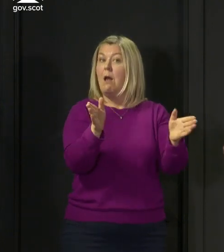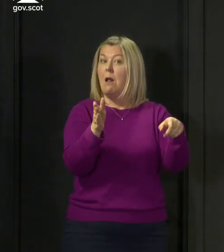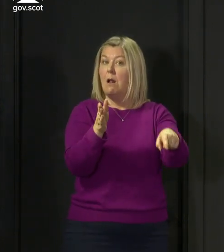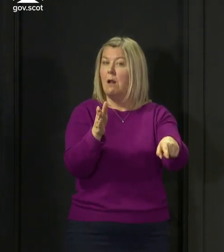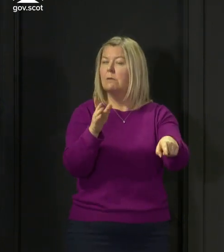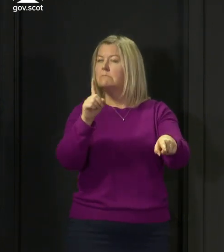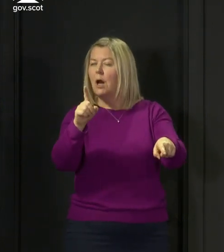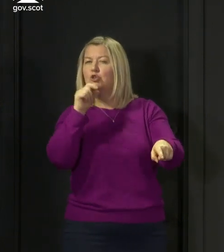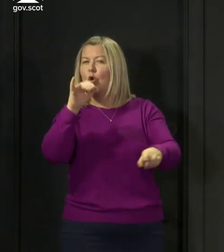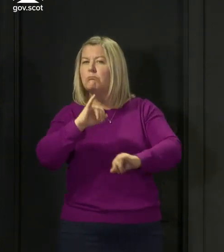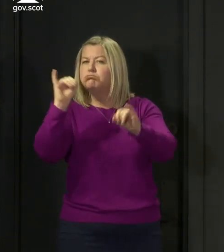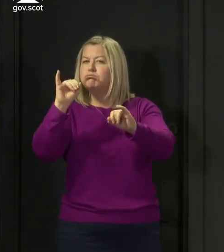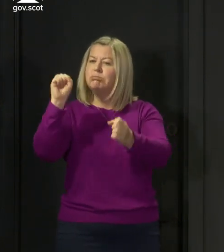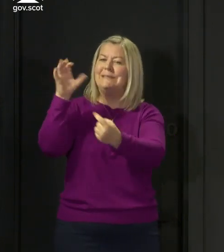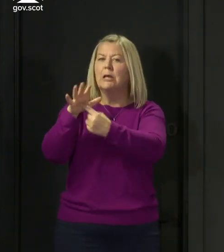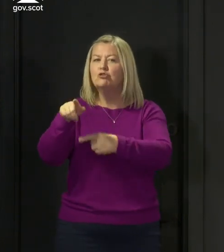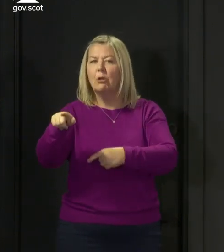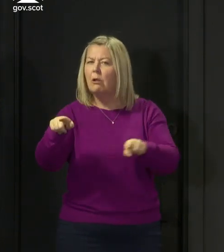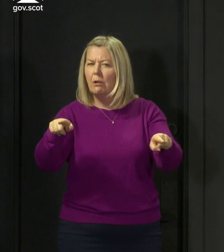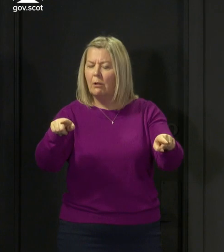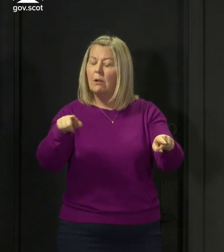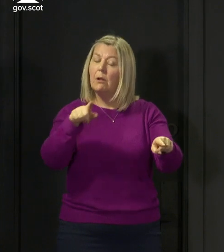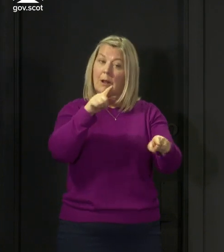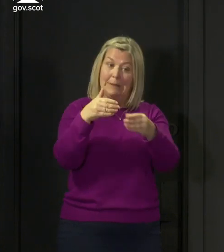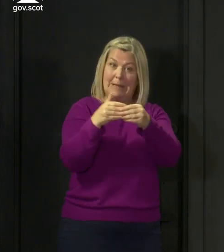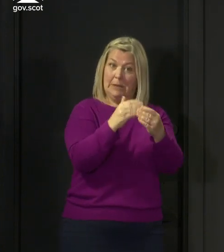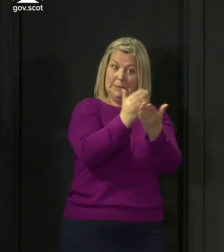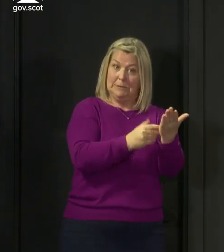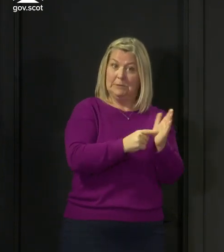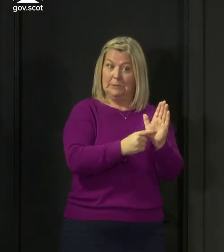not in the critical sector. The guidance to them is clear, that guidance in Scotland has